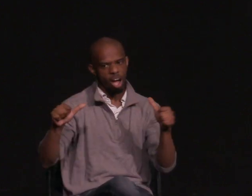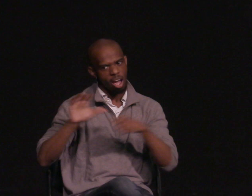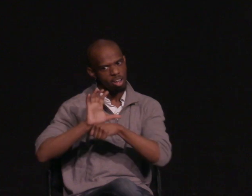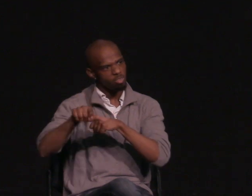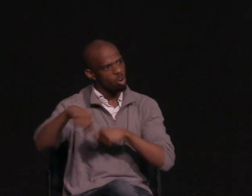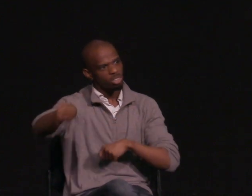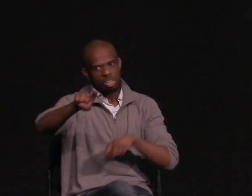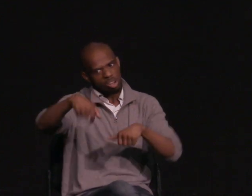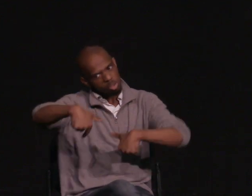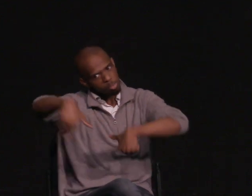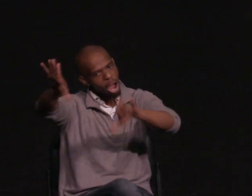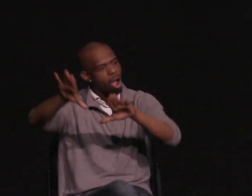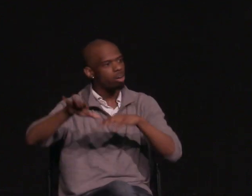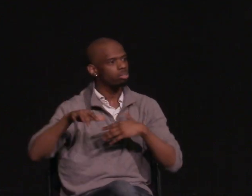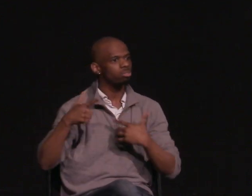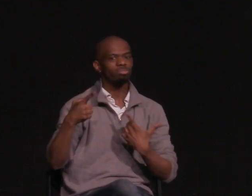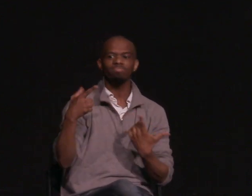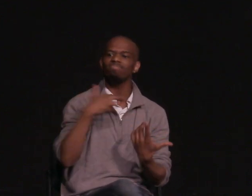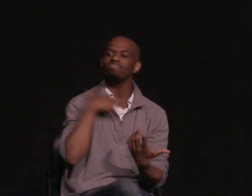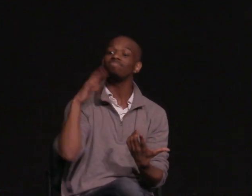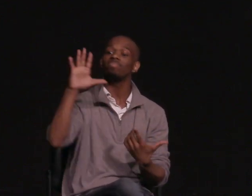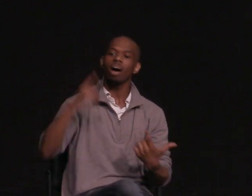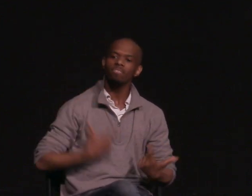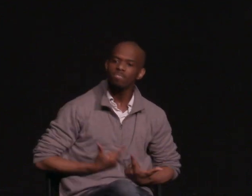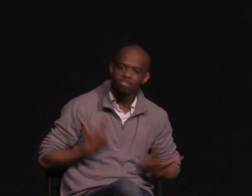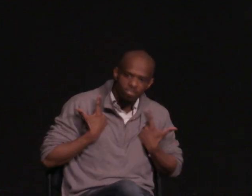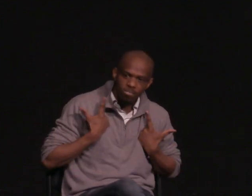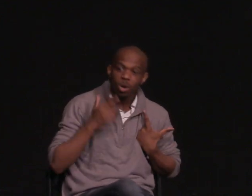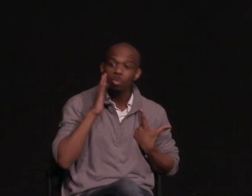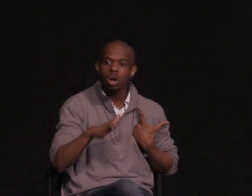livestock, they've shot and killed their animals,